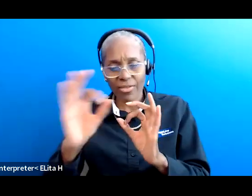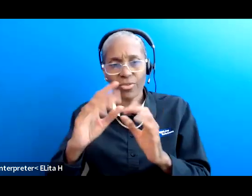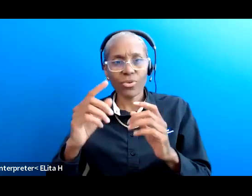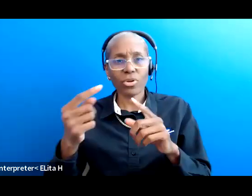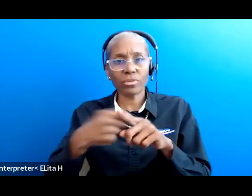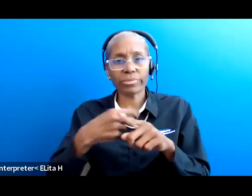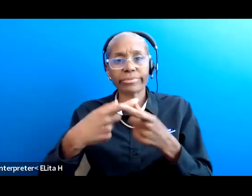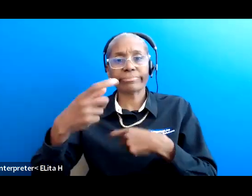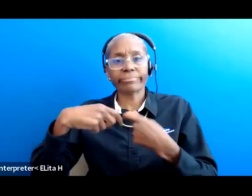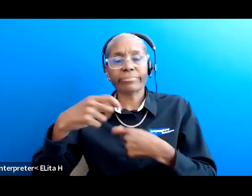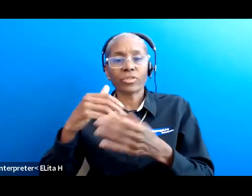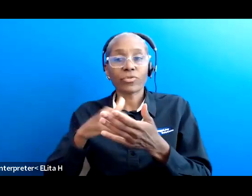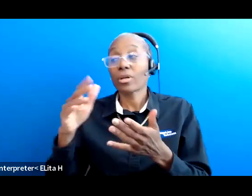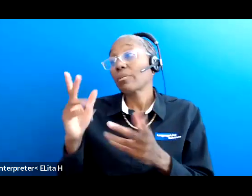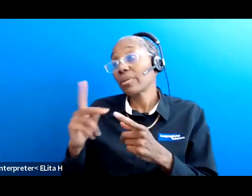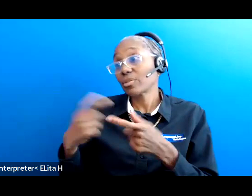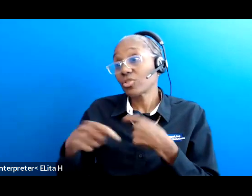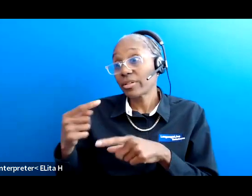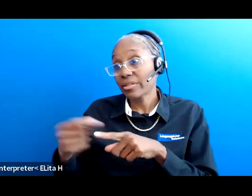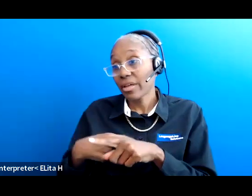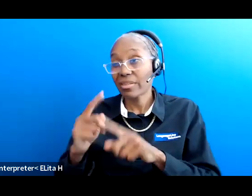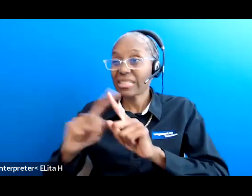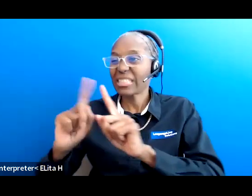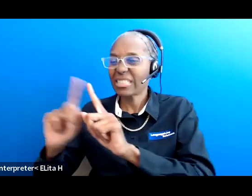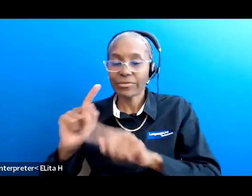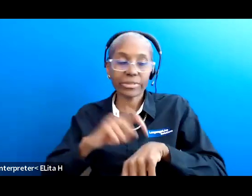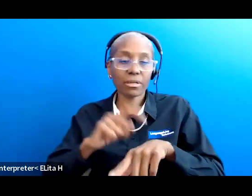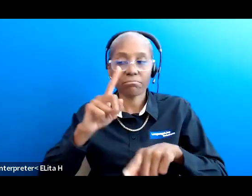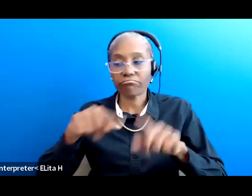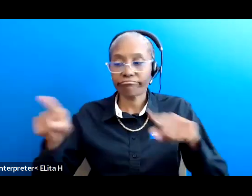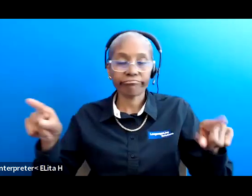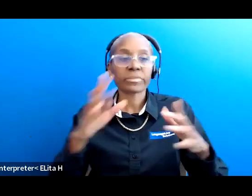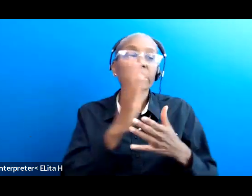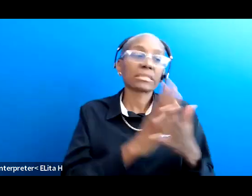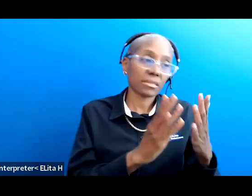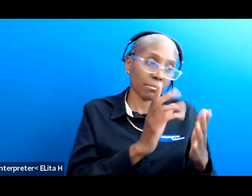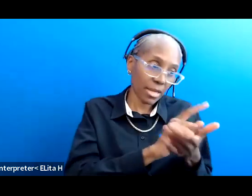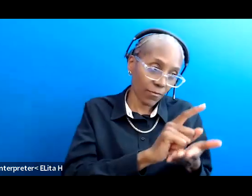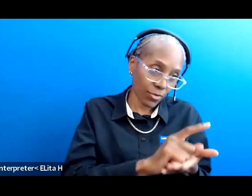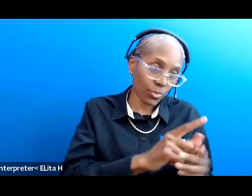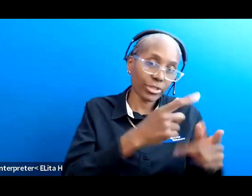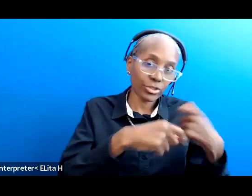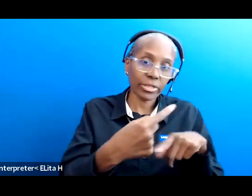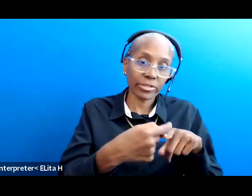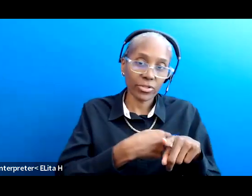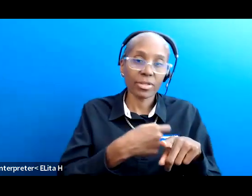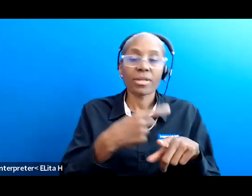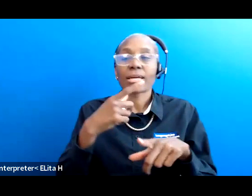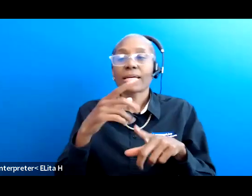Well, people change their catheters at different time frames. Some people do change it weekly, especially when they're having this clogging issue.